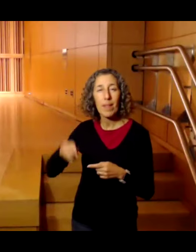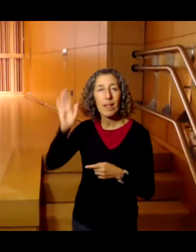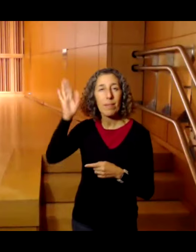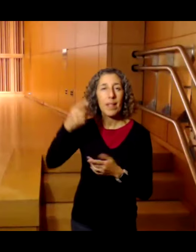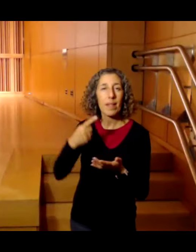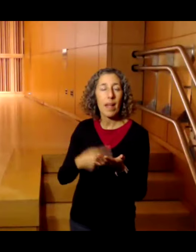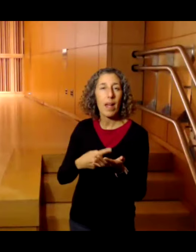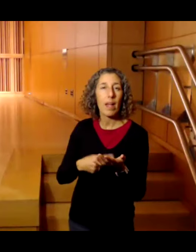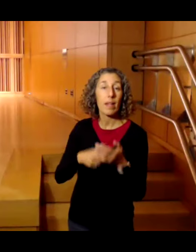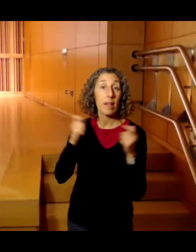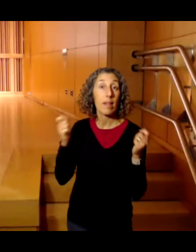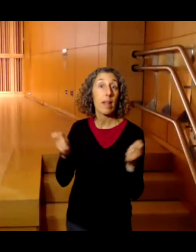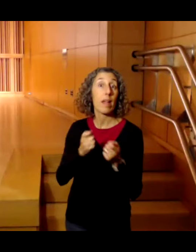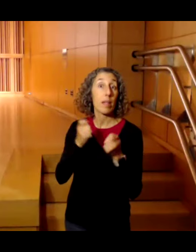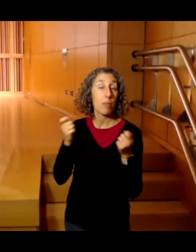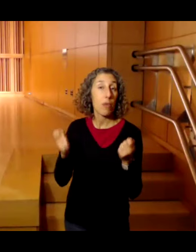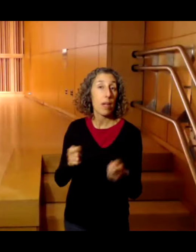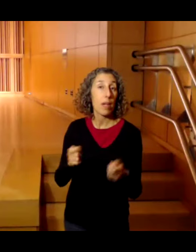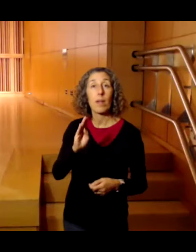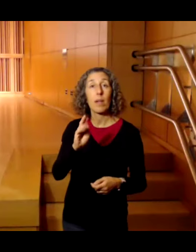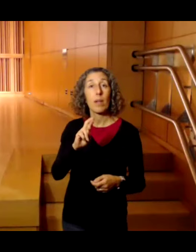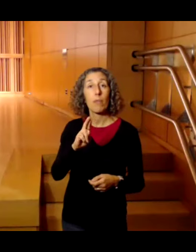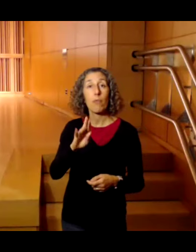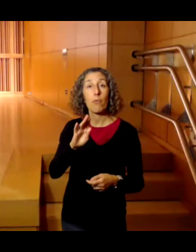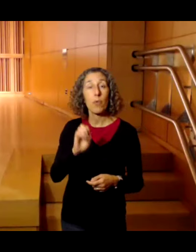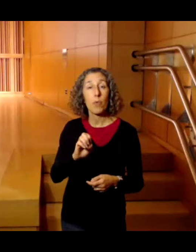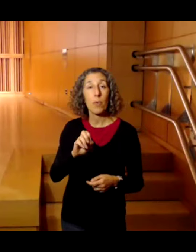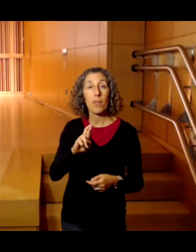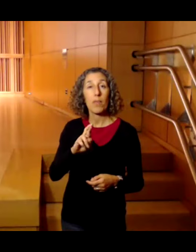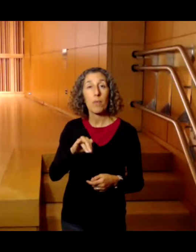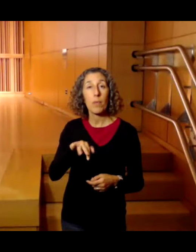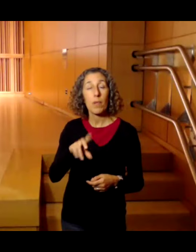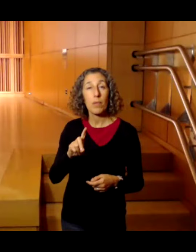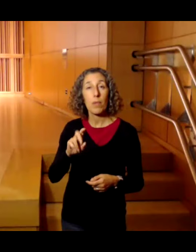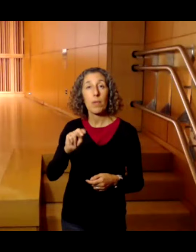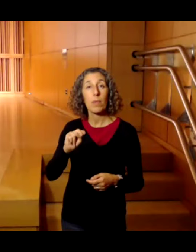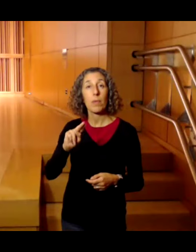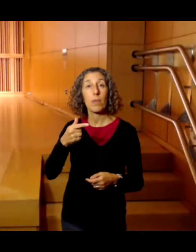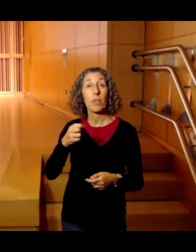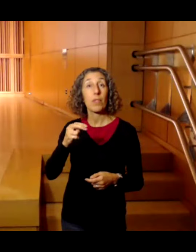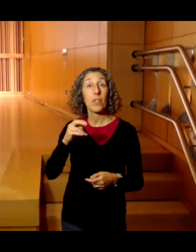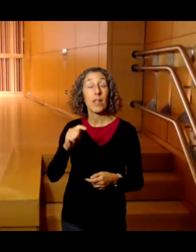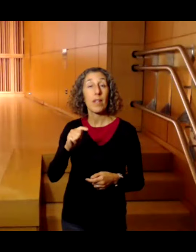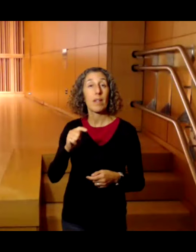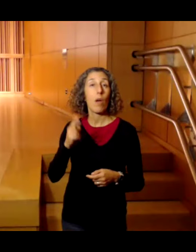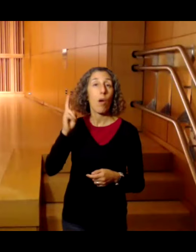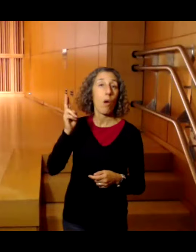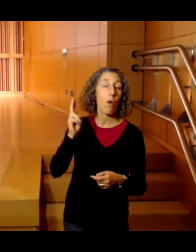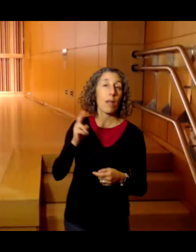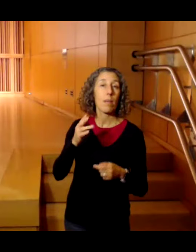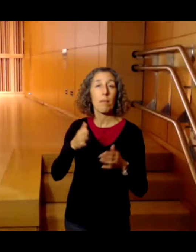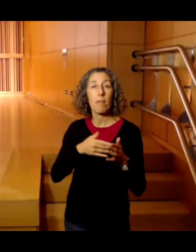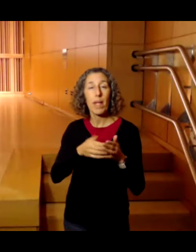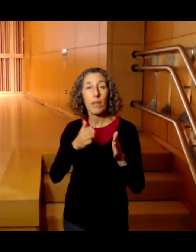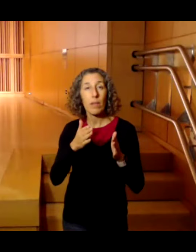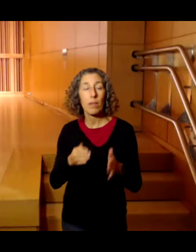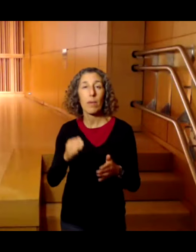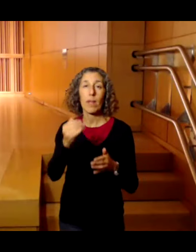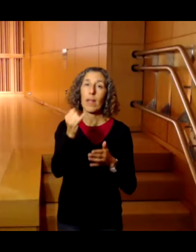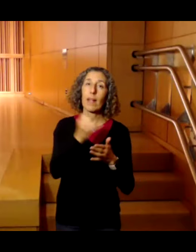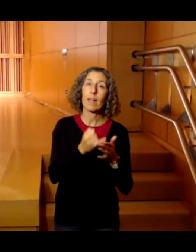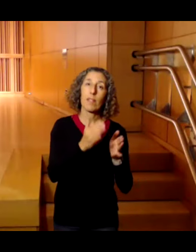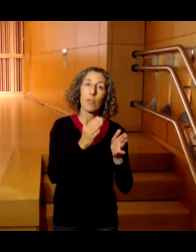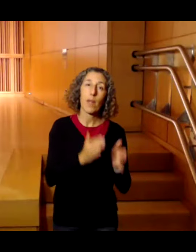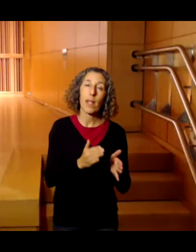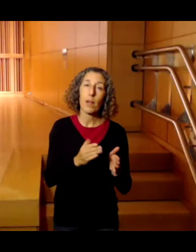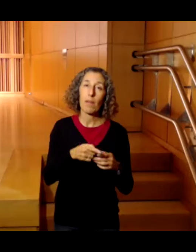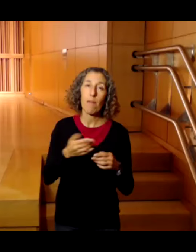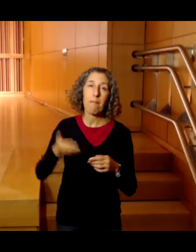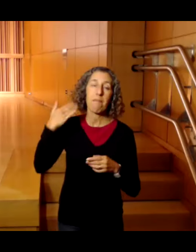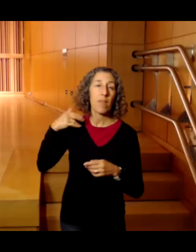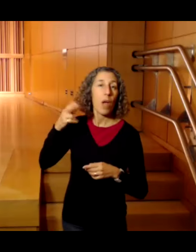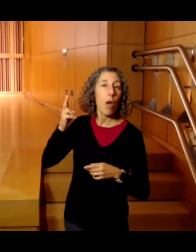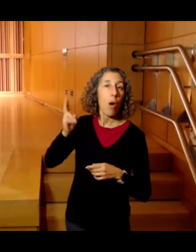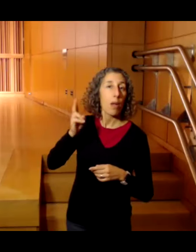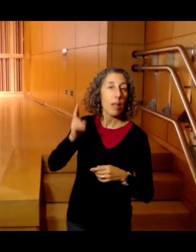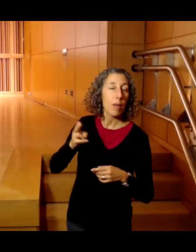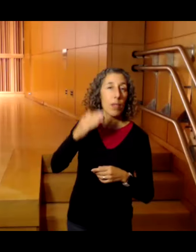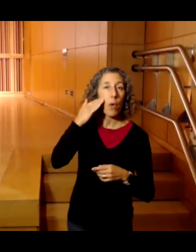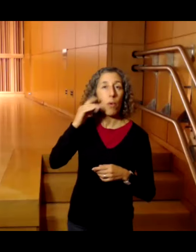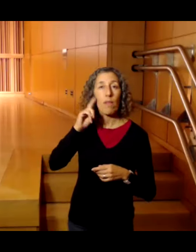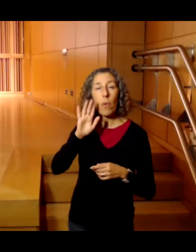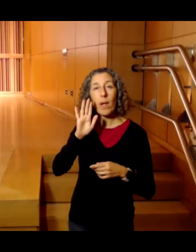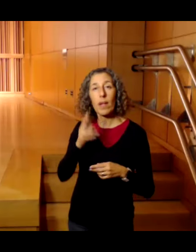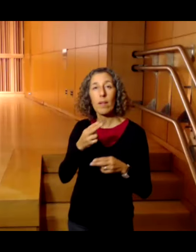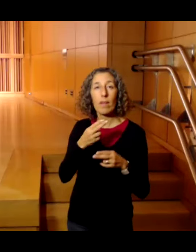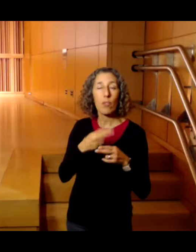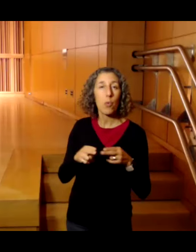and work of Bruce. Richard Nugent, the Renaissance writer, painter, and illustrator, best known for his marvelous Maverick short story, Smoke Lily's and Jade.